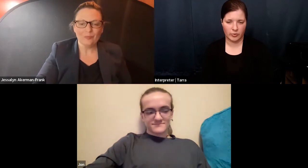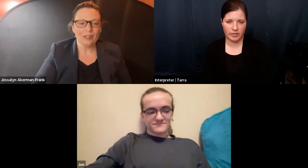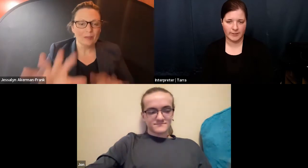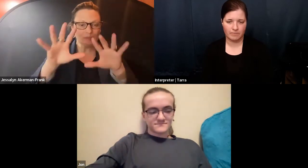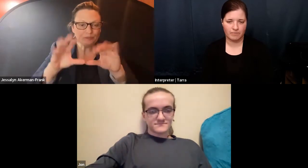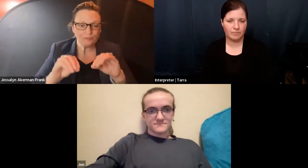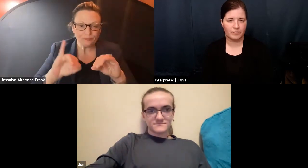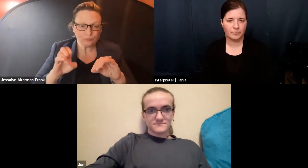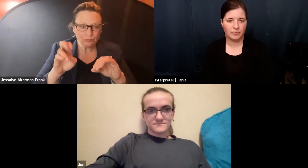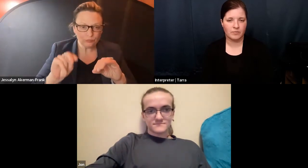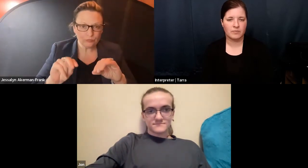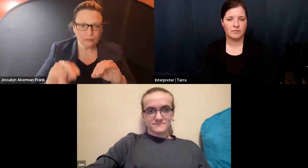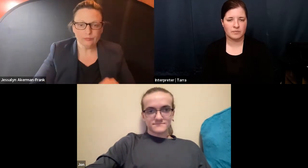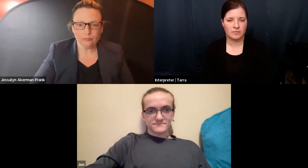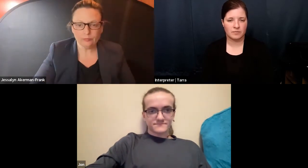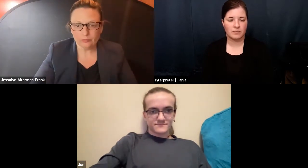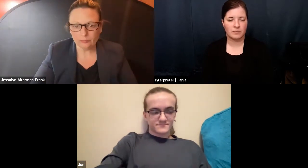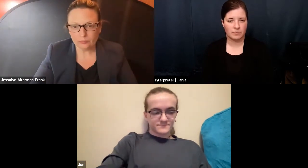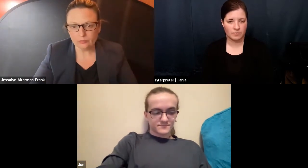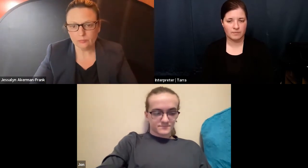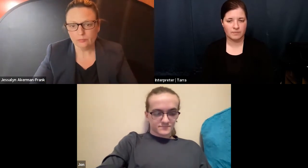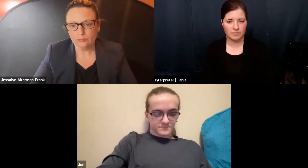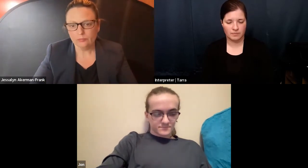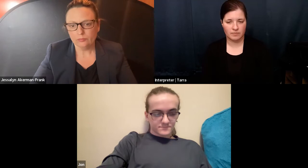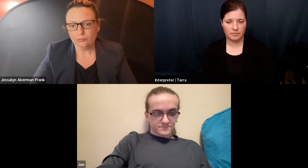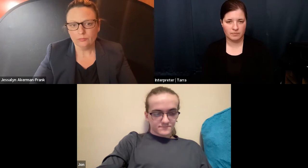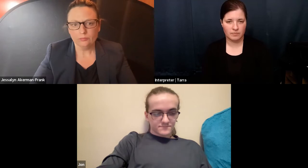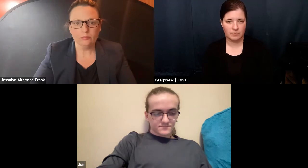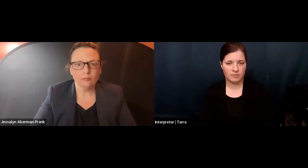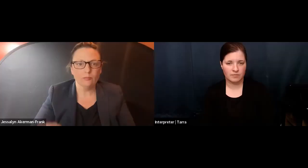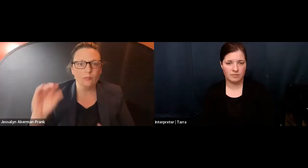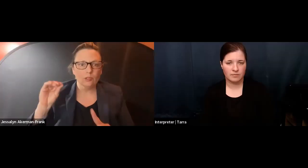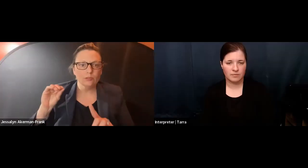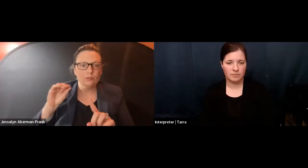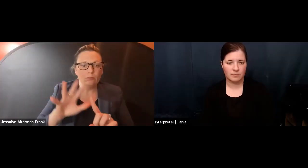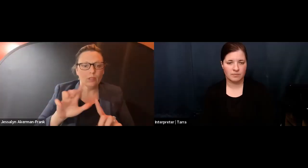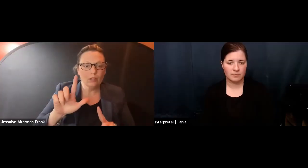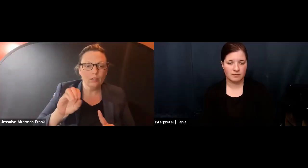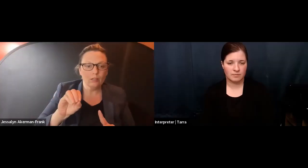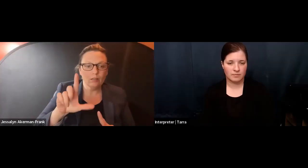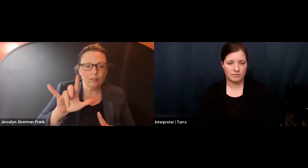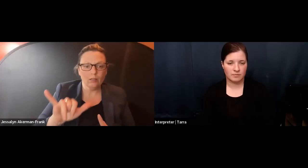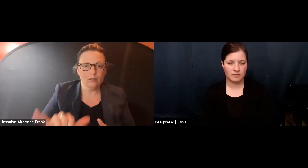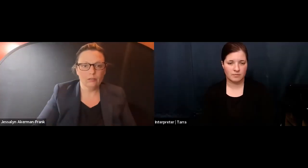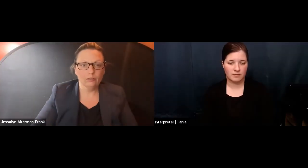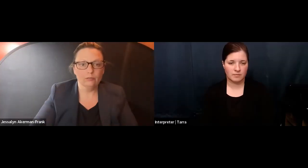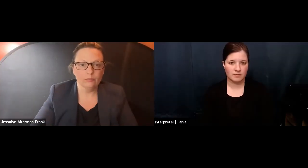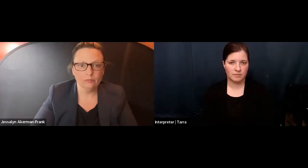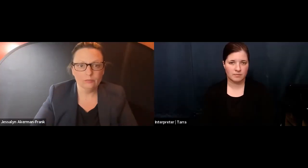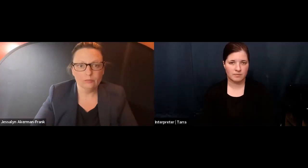They found out that I had Usher Syndrome -- so the type of chromosomes I had, my mom had RP and, so, -- then that diagnosed me with Usher Syndrome pretty quickly. Jessalyn: I will turn off Jon's screen.